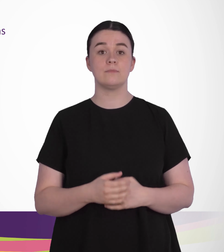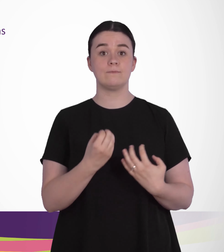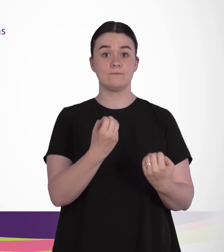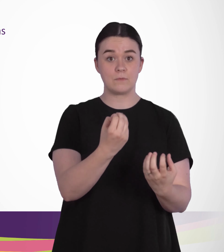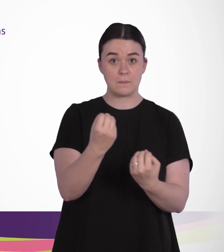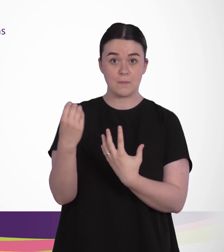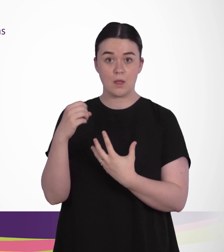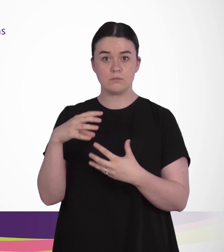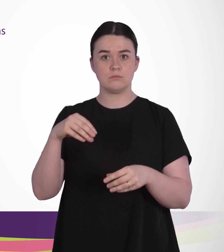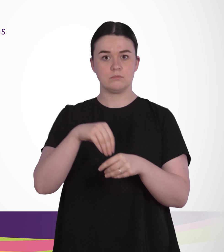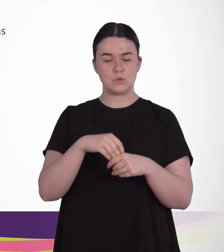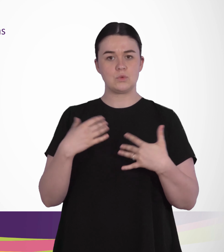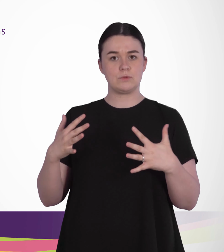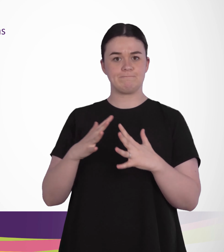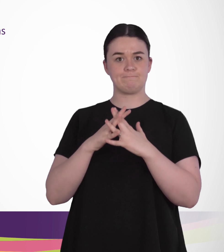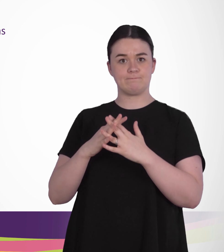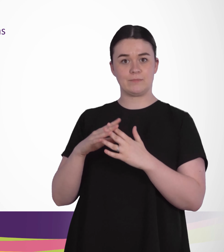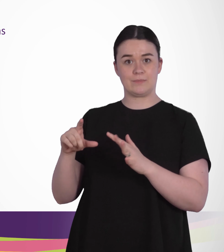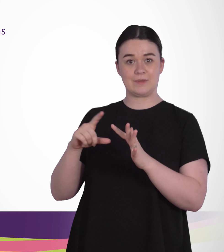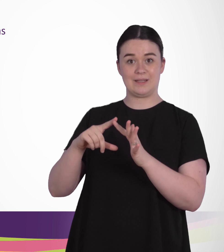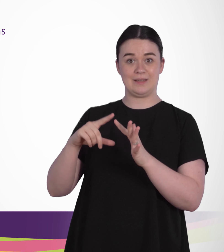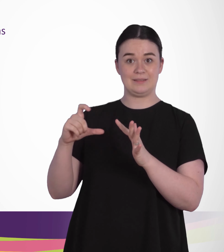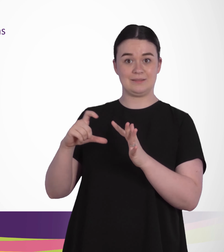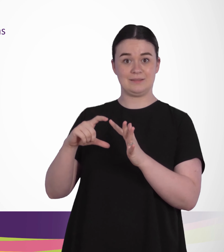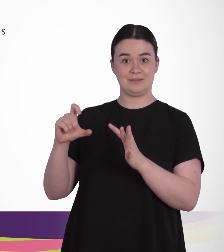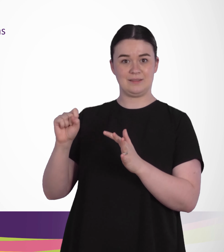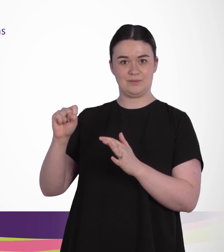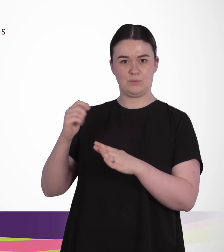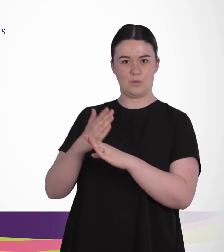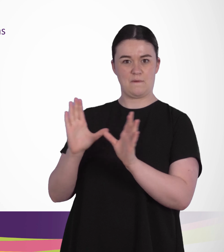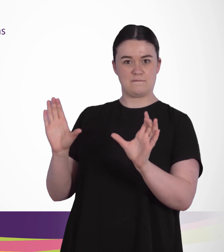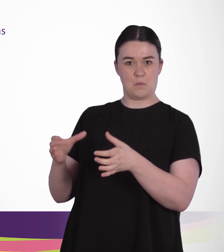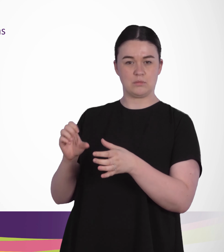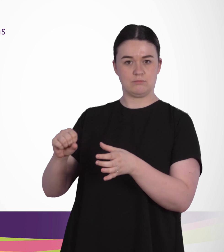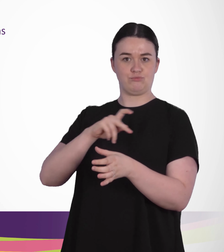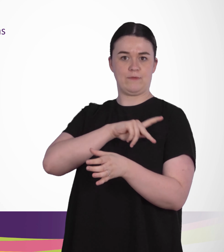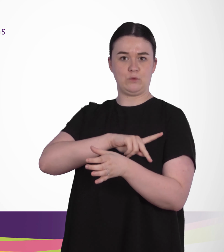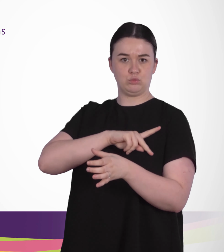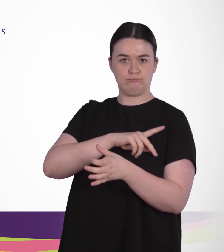Feedback included valuing the ECEC workforce as professionals,